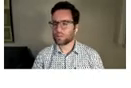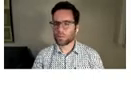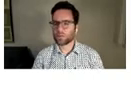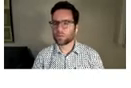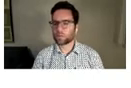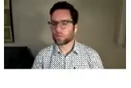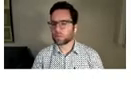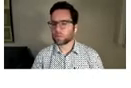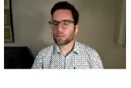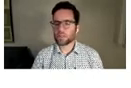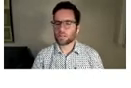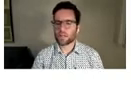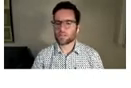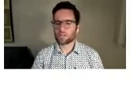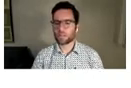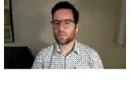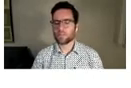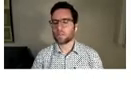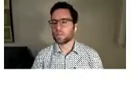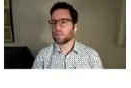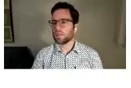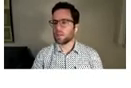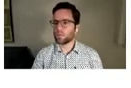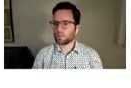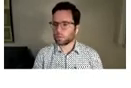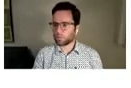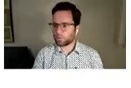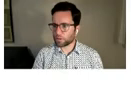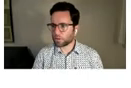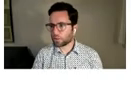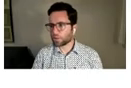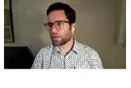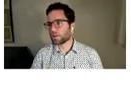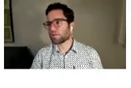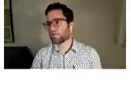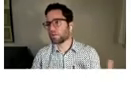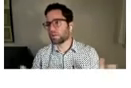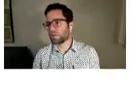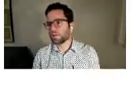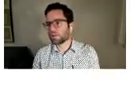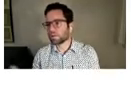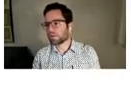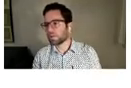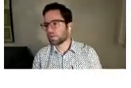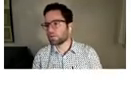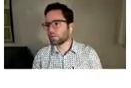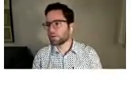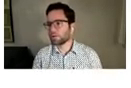as opposed to professional contacts or even one of our professional contacts contacting somebody